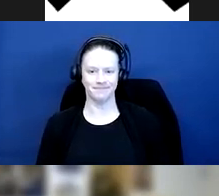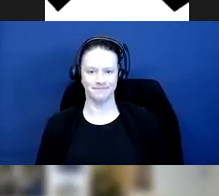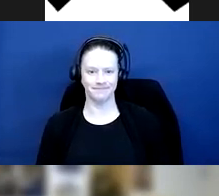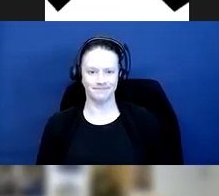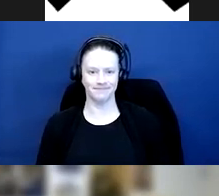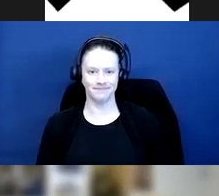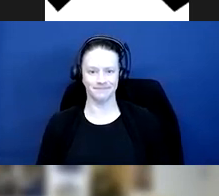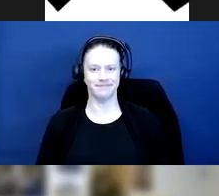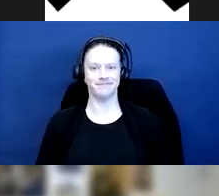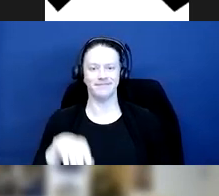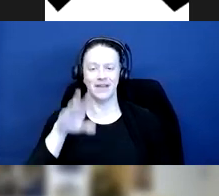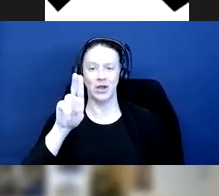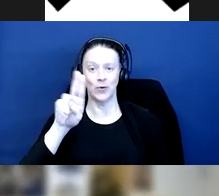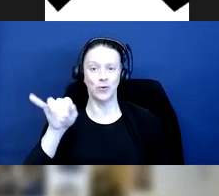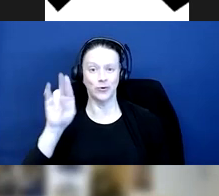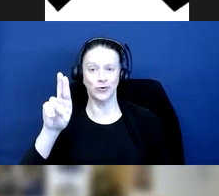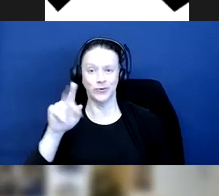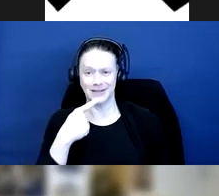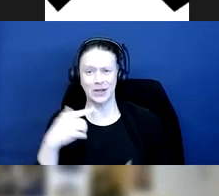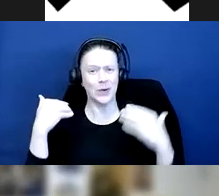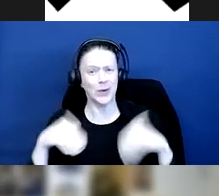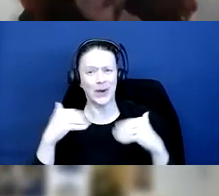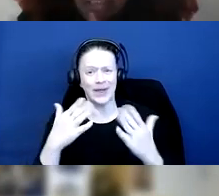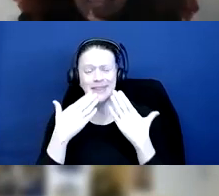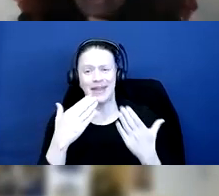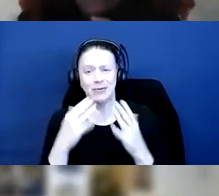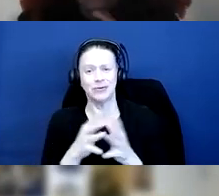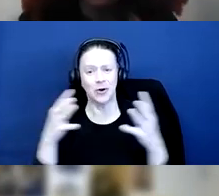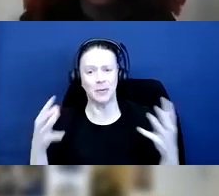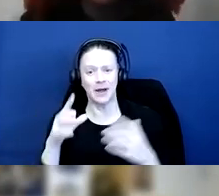Well, thank you so much, Tricia, one for that amazing presentation